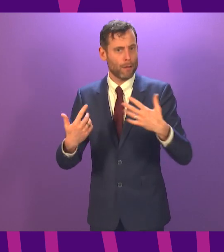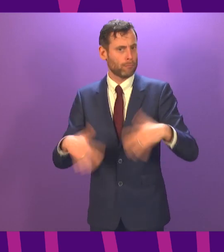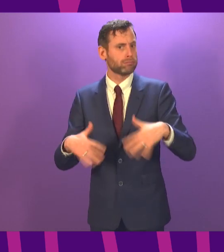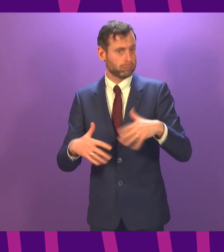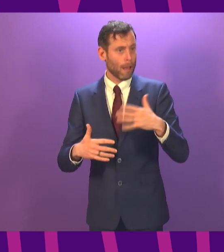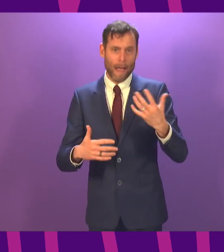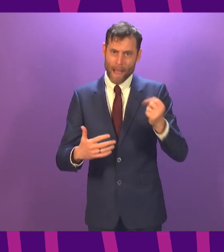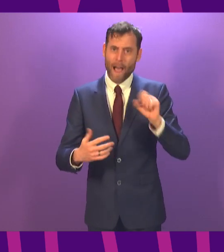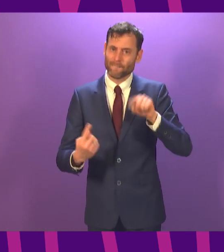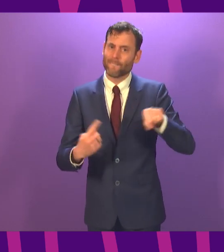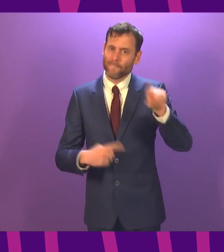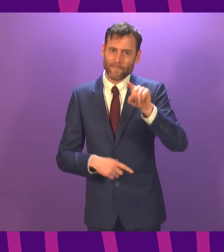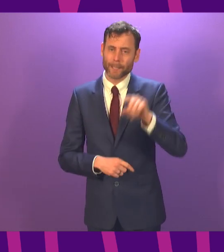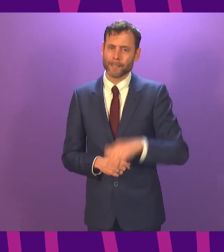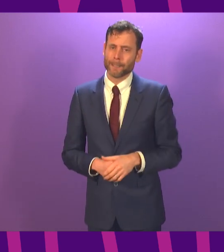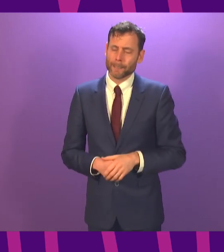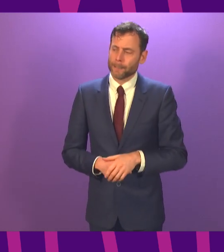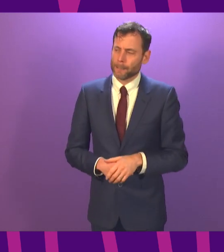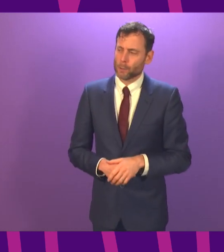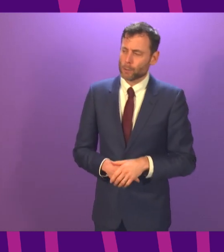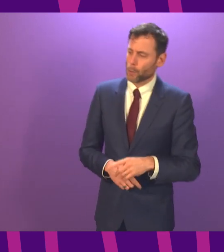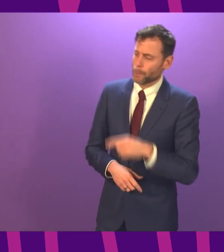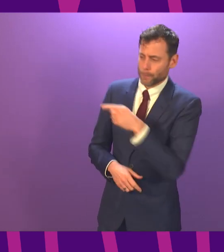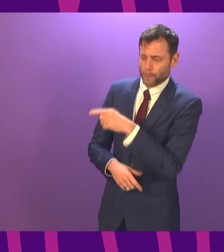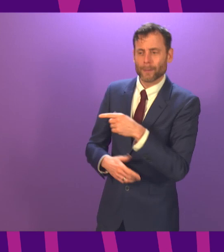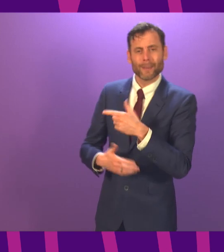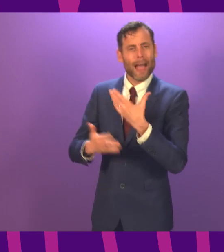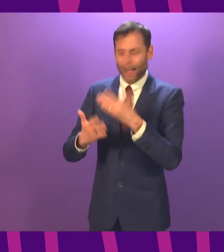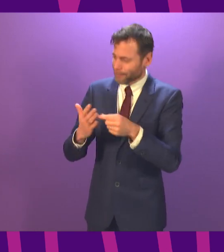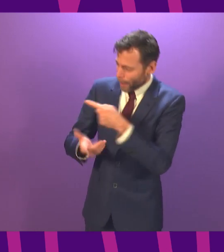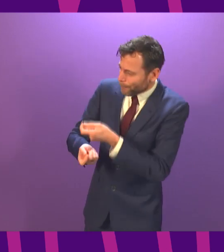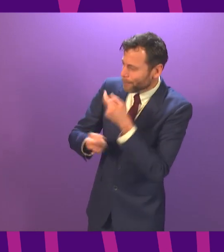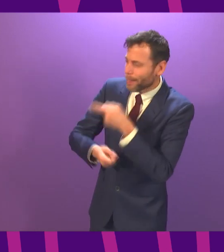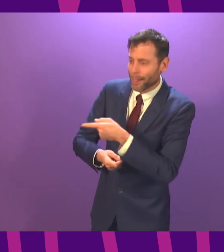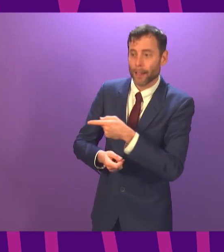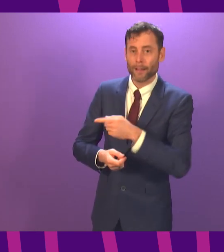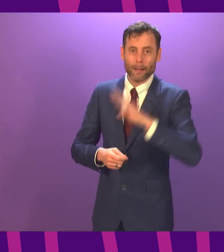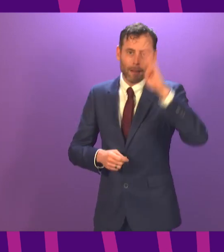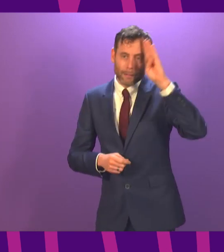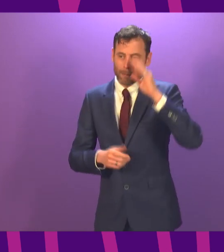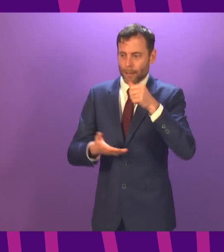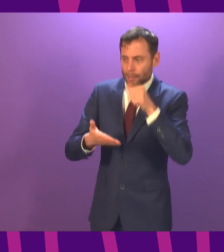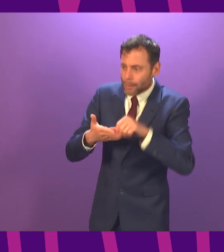as those who Gillian Martin talked about—will be doing so much to help make Christmas a